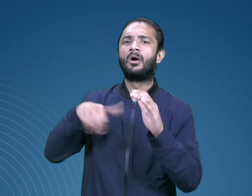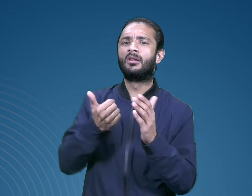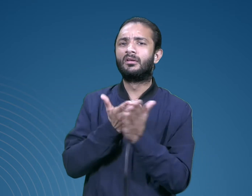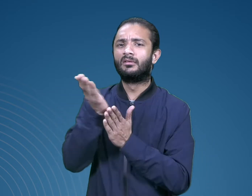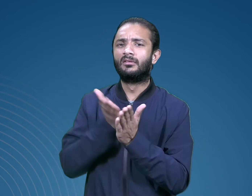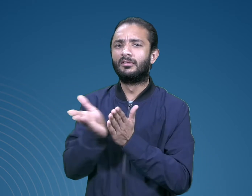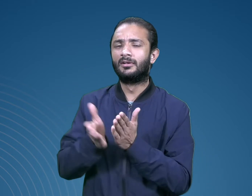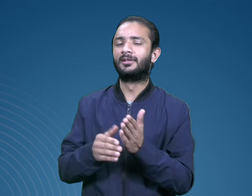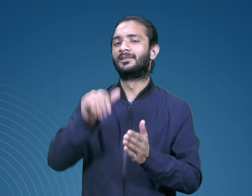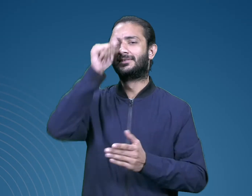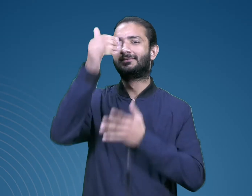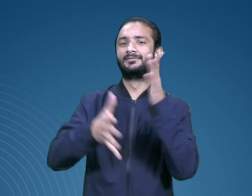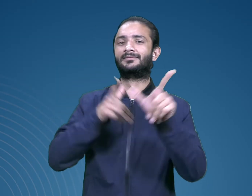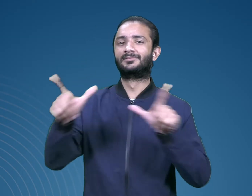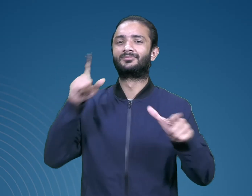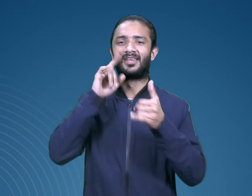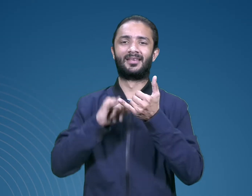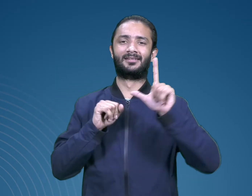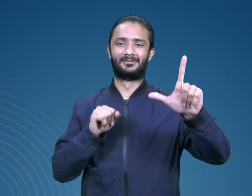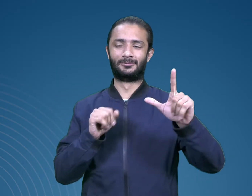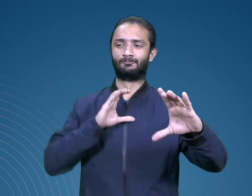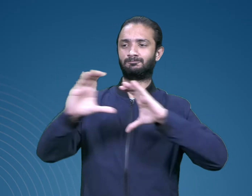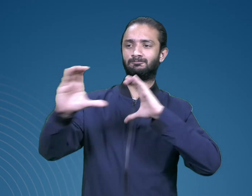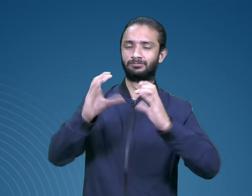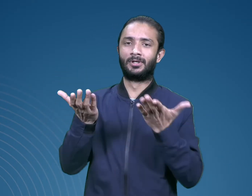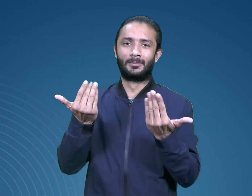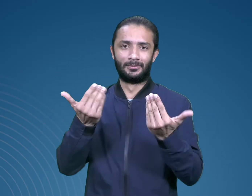so these Deaf people use Sign language to communicate.